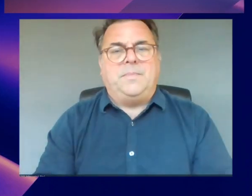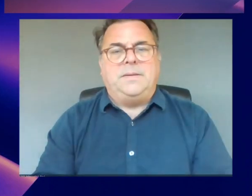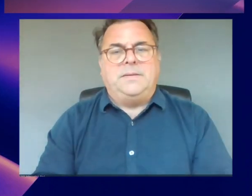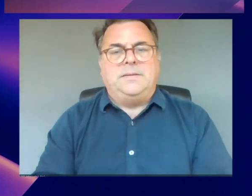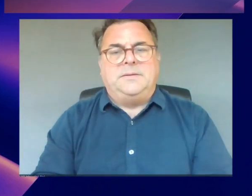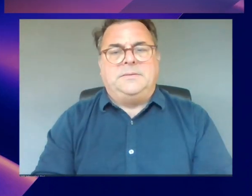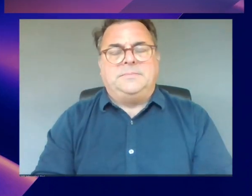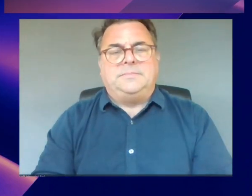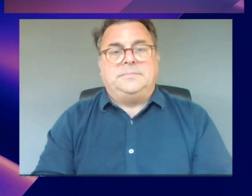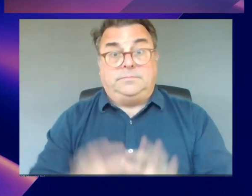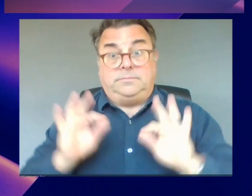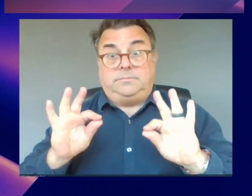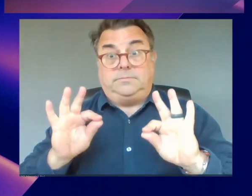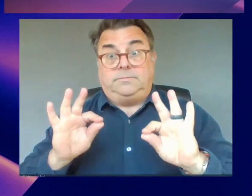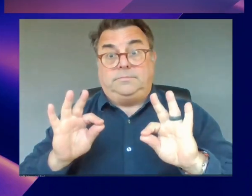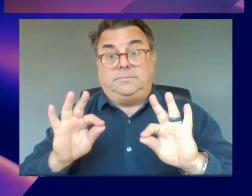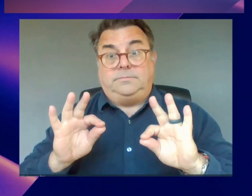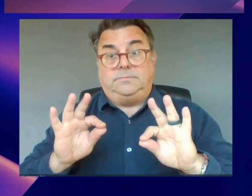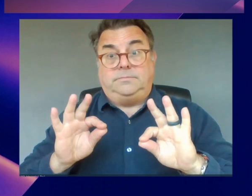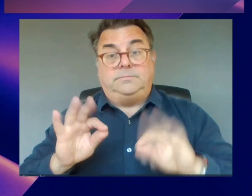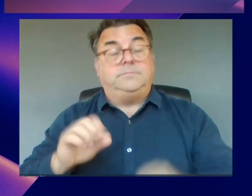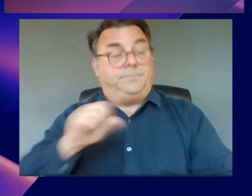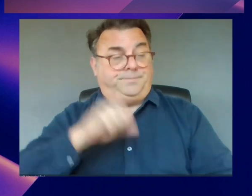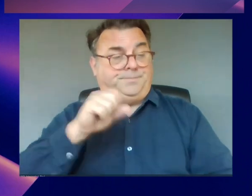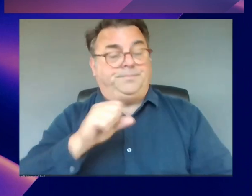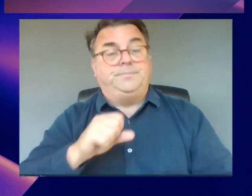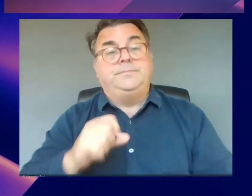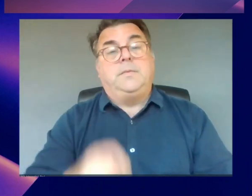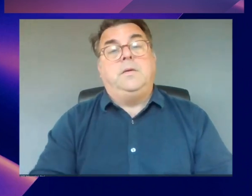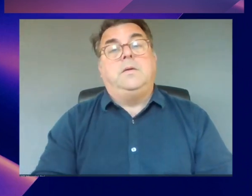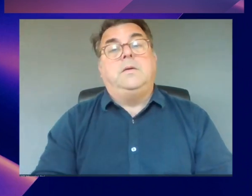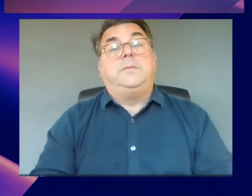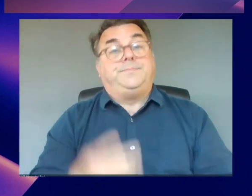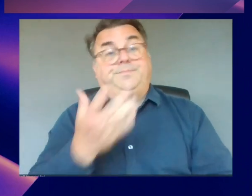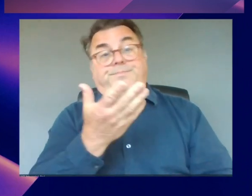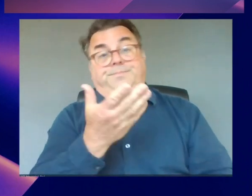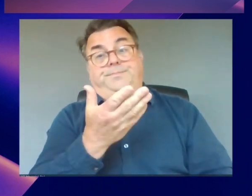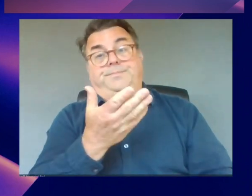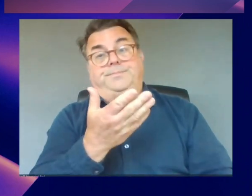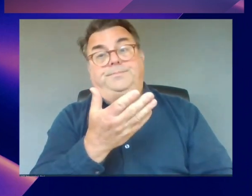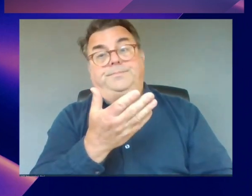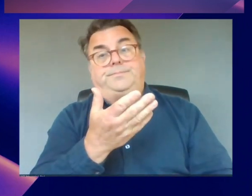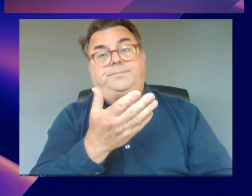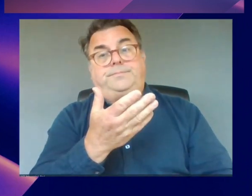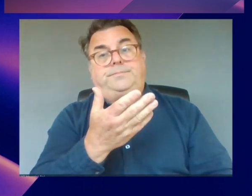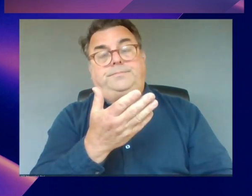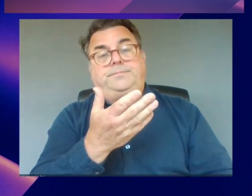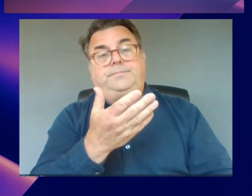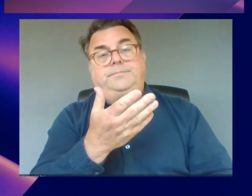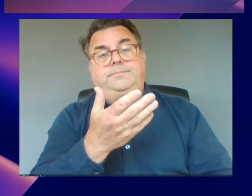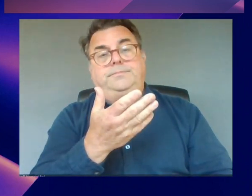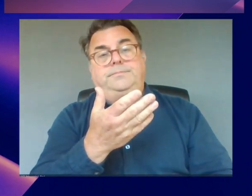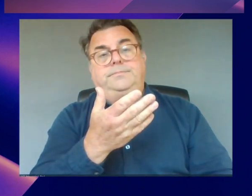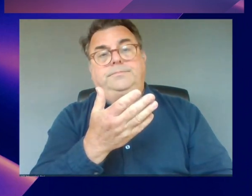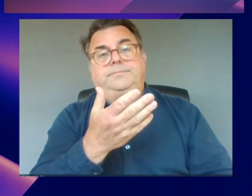Are we good? - Yeah. All right. So what you guys see on the screen right now is the kind of main AWS console